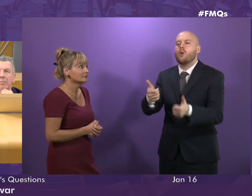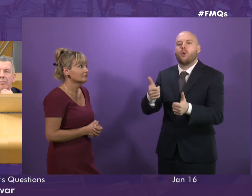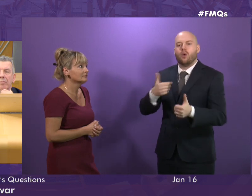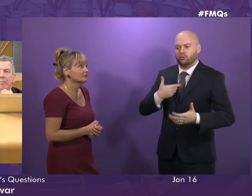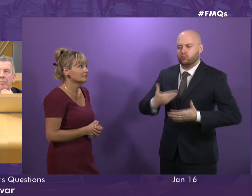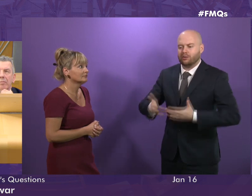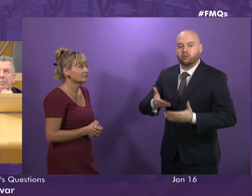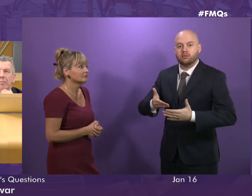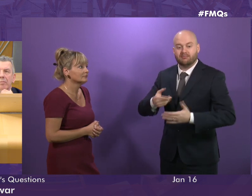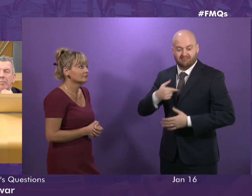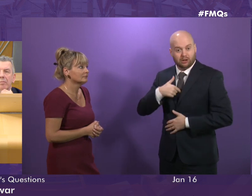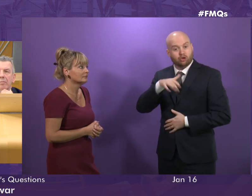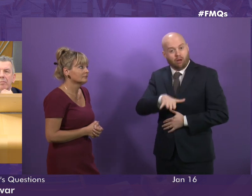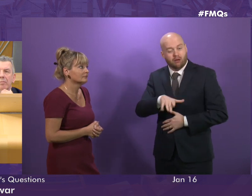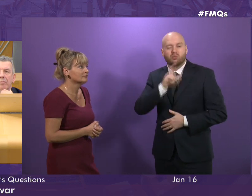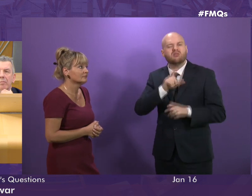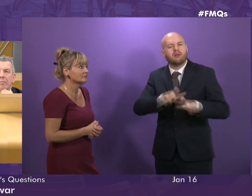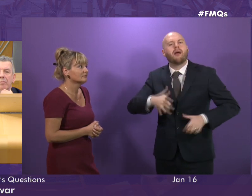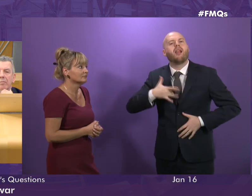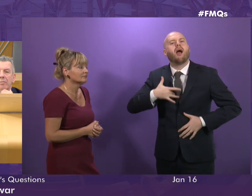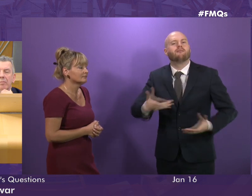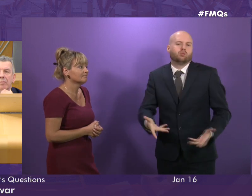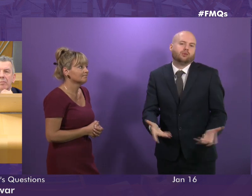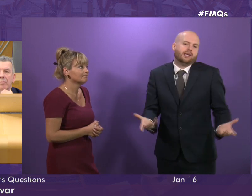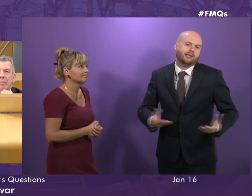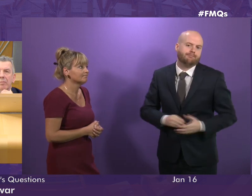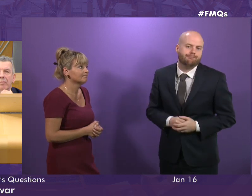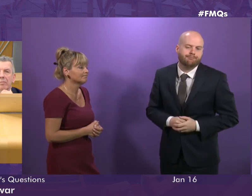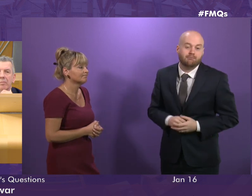the health board and its leadership.” She said that the family want